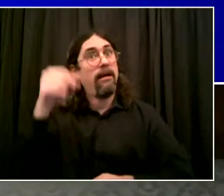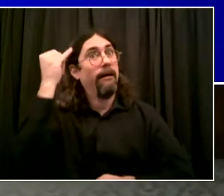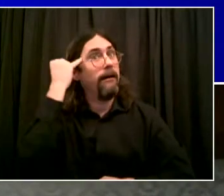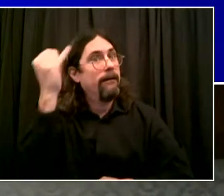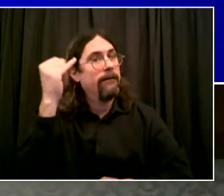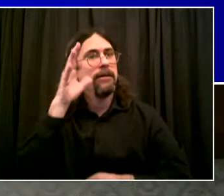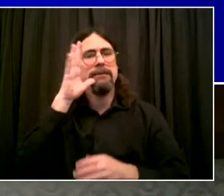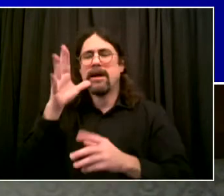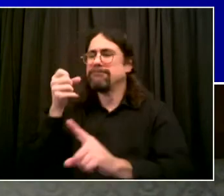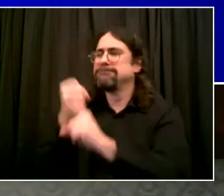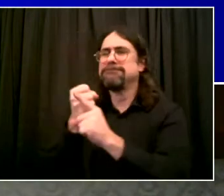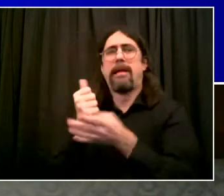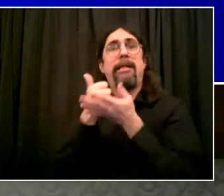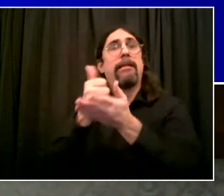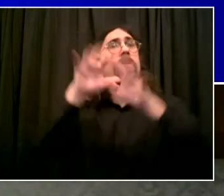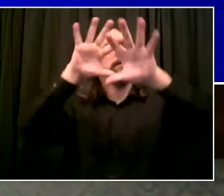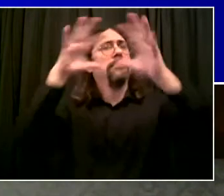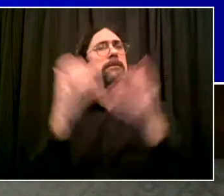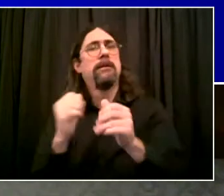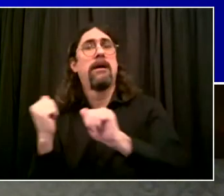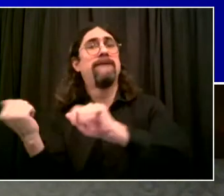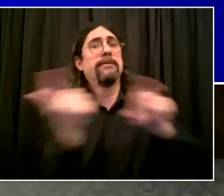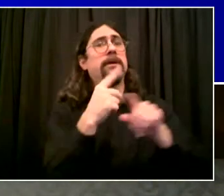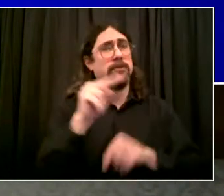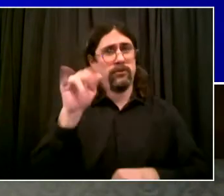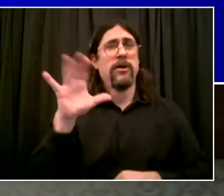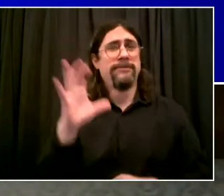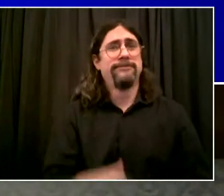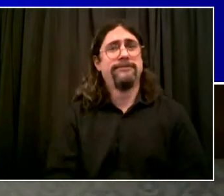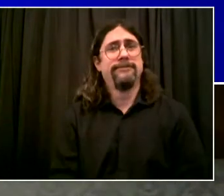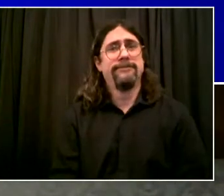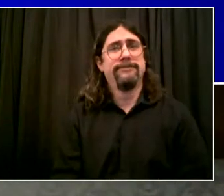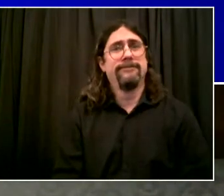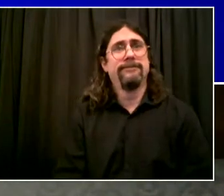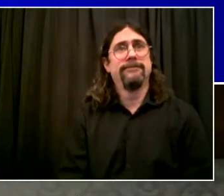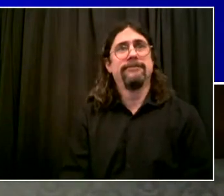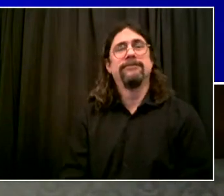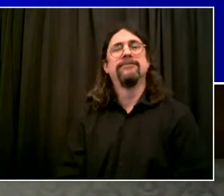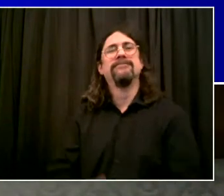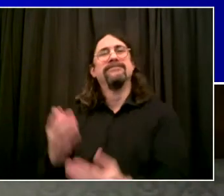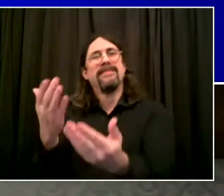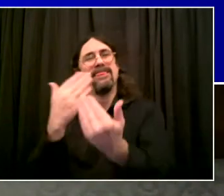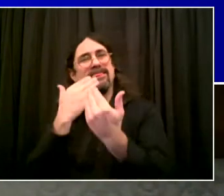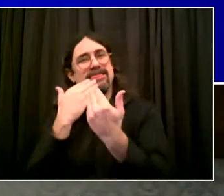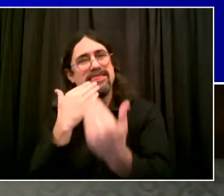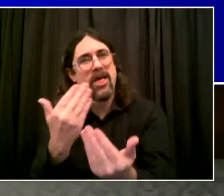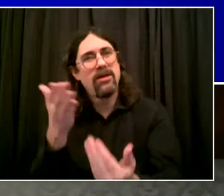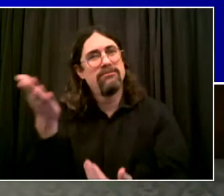HEARING THE CACAL,L ANTHK YOU FOR ACTING UPON IT AND THANK YOU FOR UNDERSTANDING HOW IMPORTANT THIS MOMENT IS AND IT IS S A PROUD MOMENT FOR ME AND ALL NEW